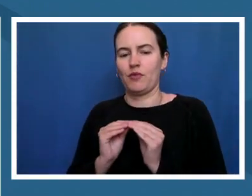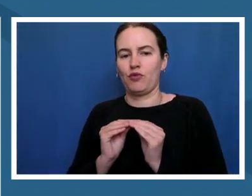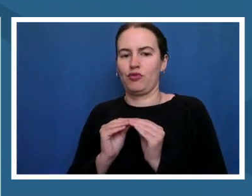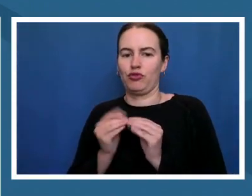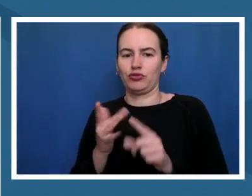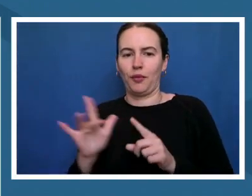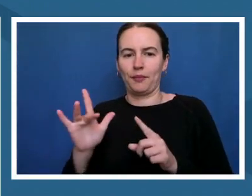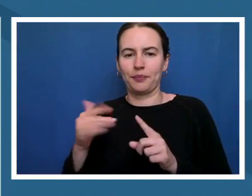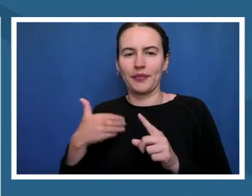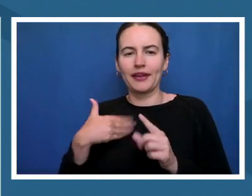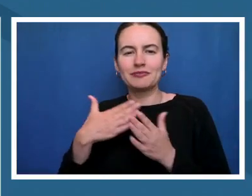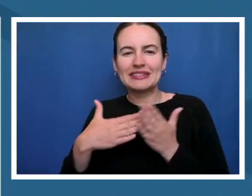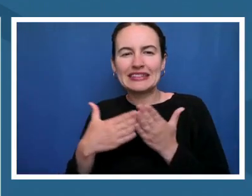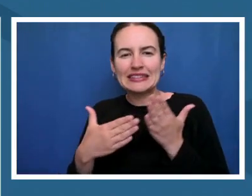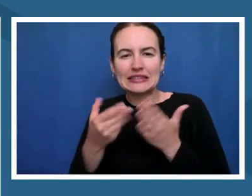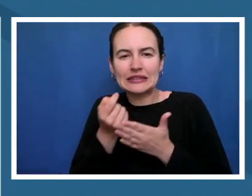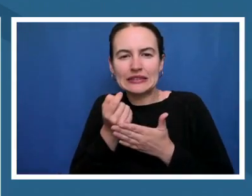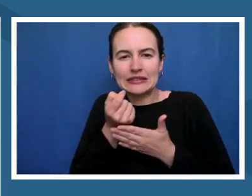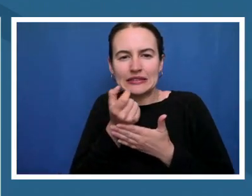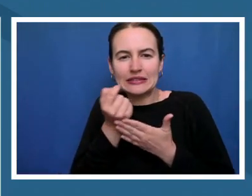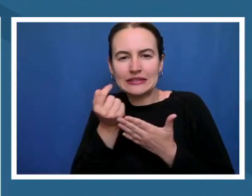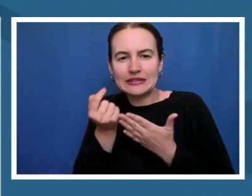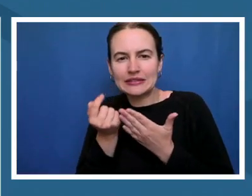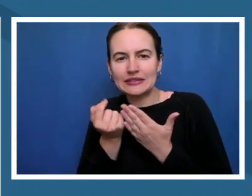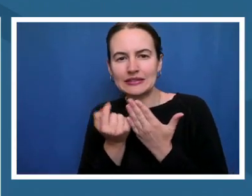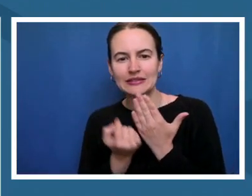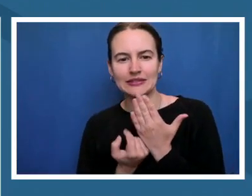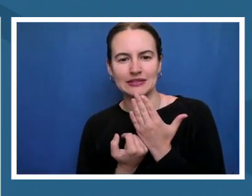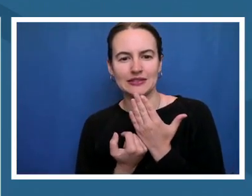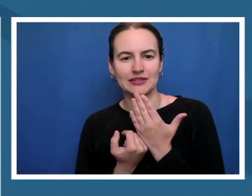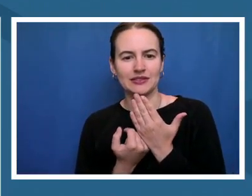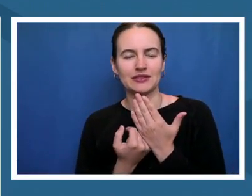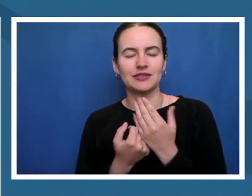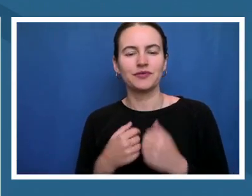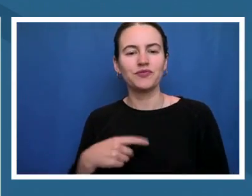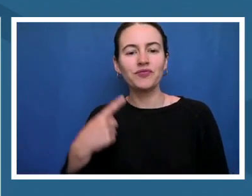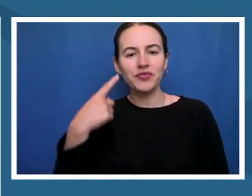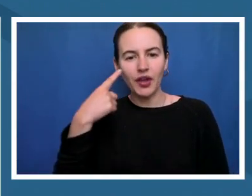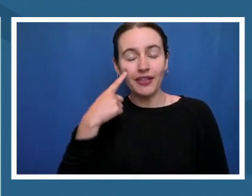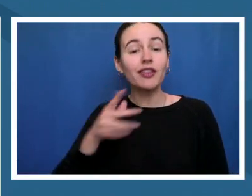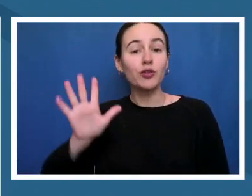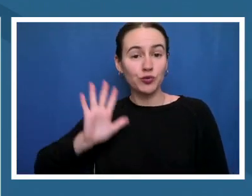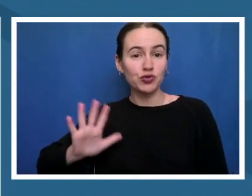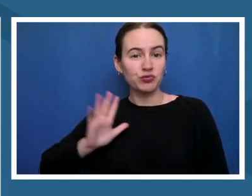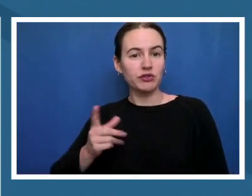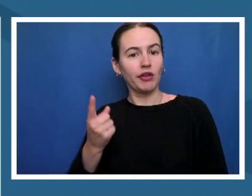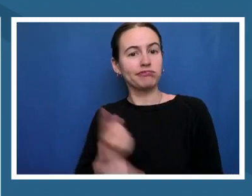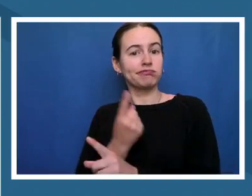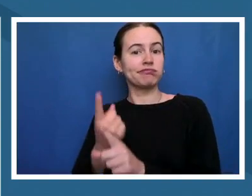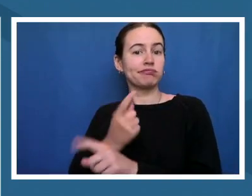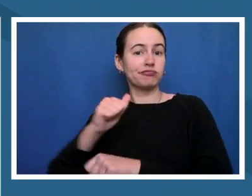from all around this edge so i don't think i think it used to be like a